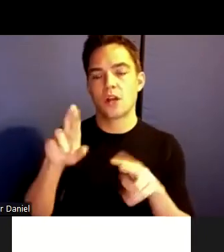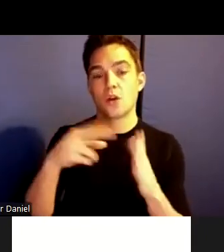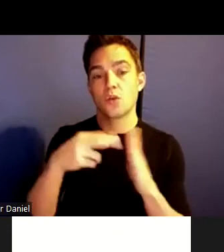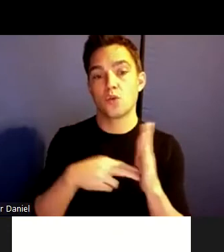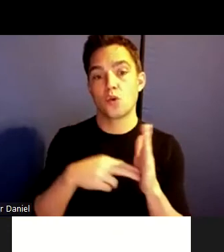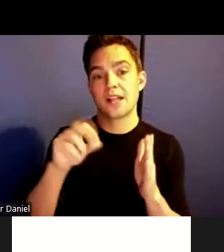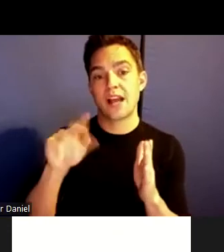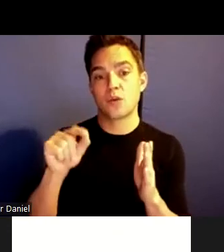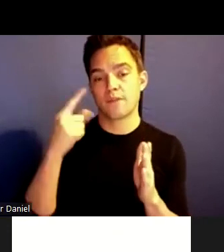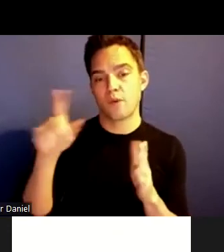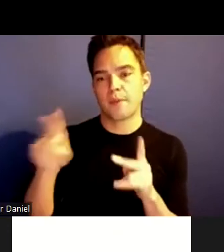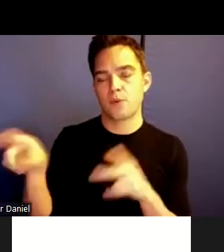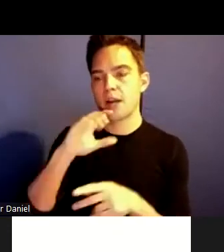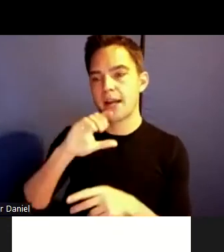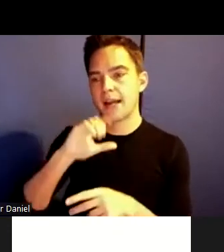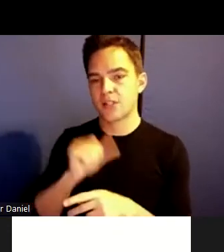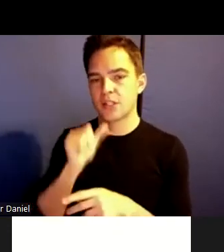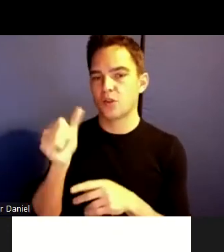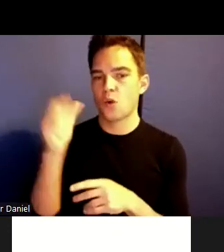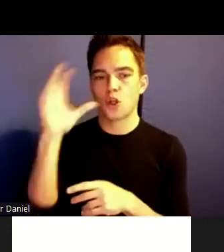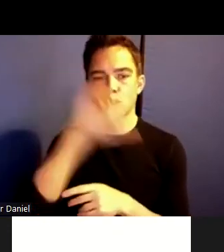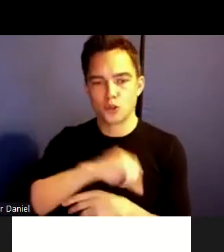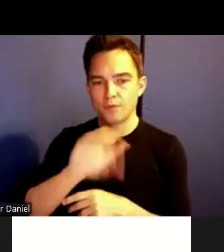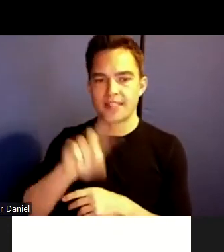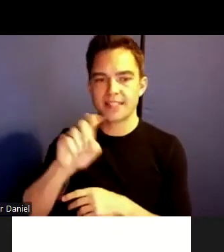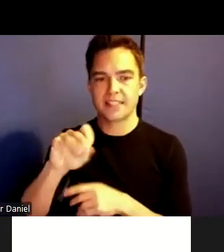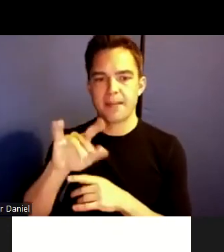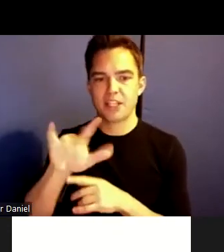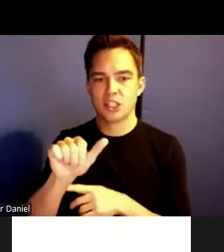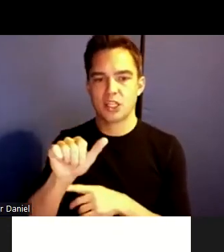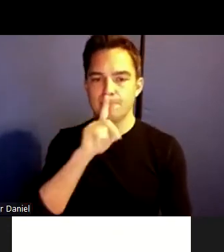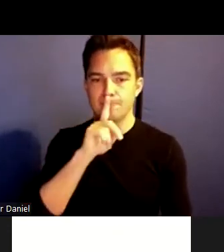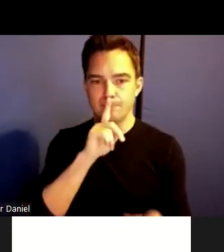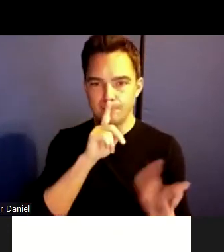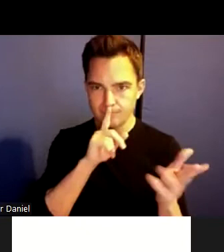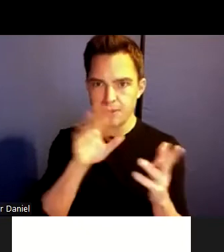aging, let's not assume it's dementia, be the voice and dig